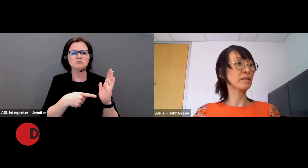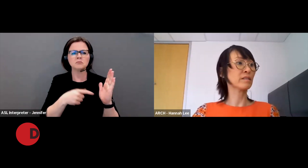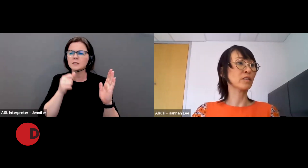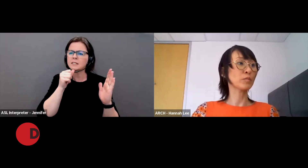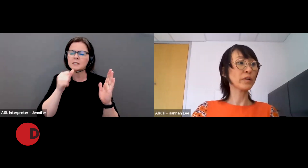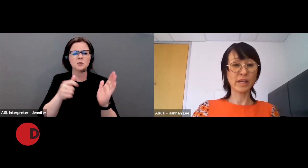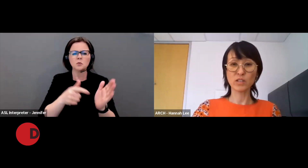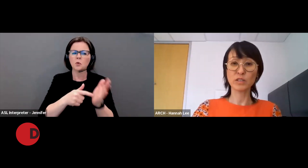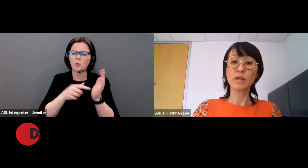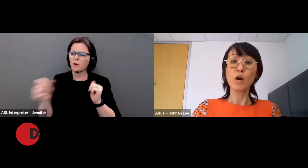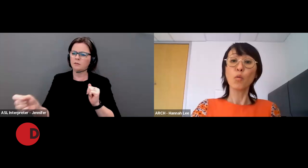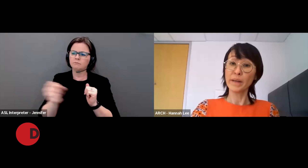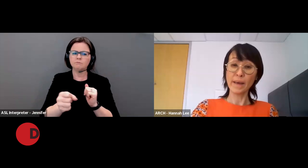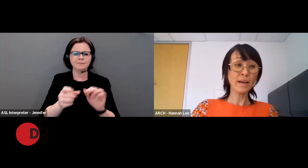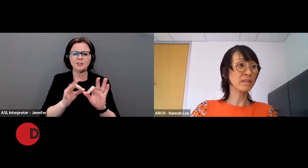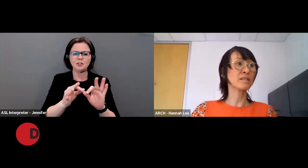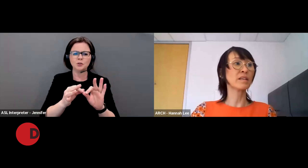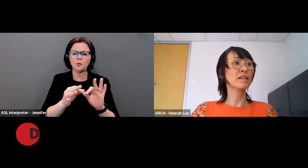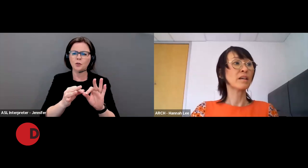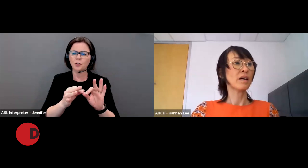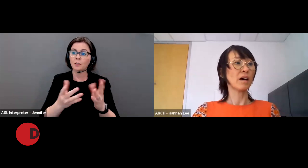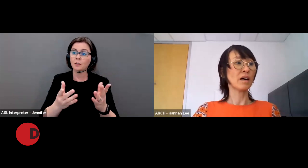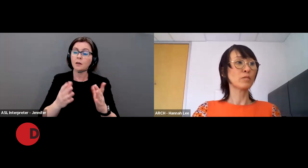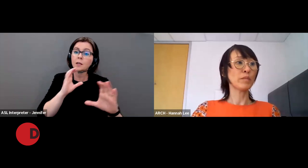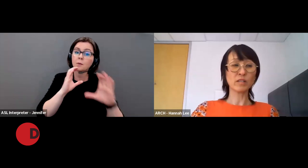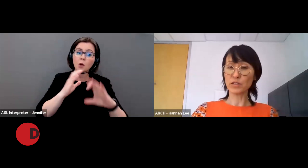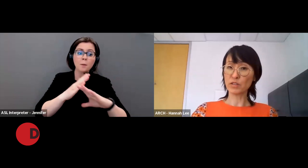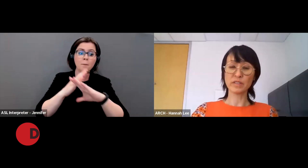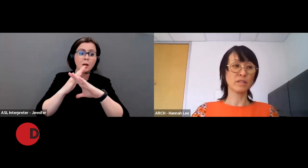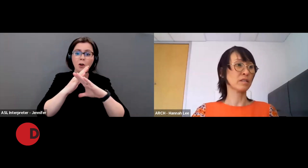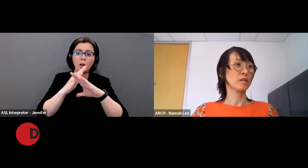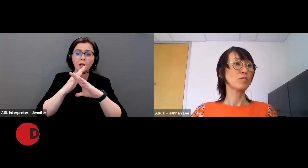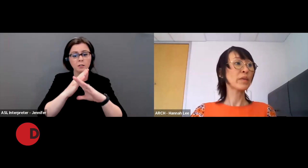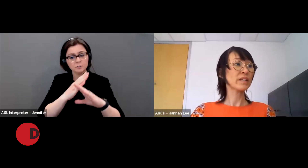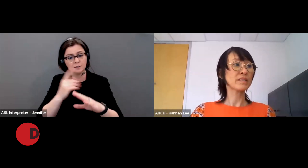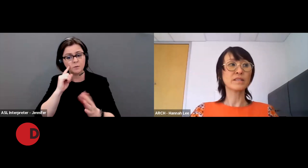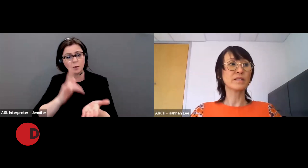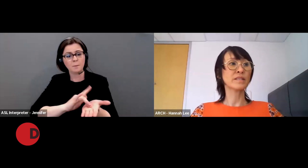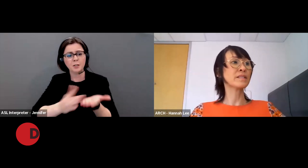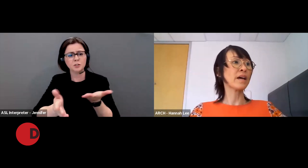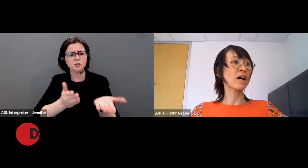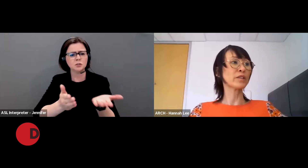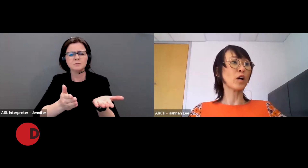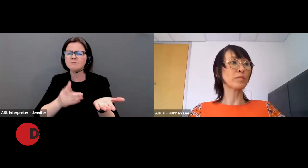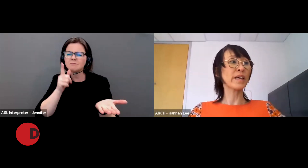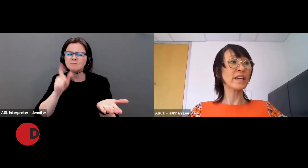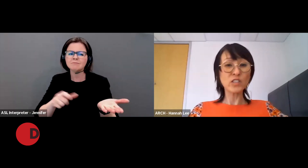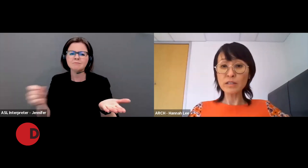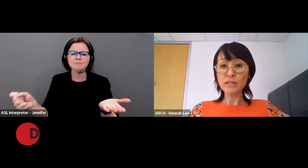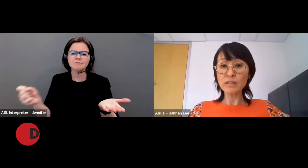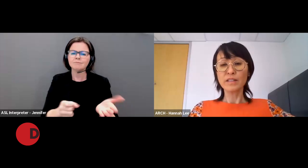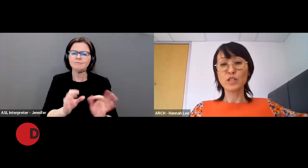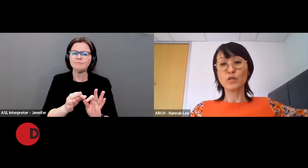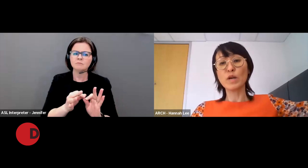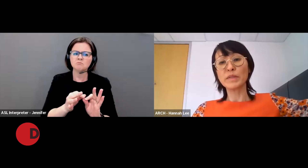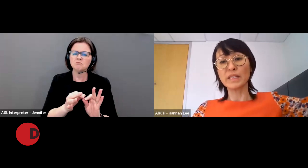same because both are entitled to receive medical benefits free of charge. The government argued that deaf people had equal benefit of the law as hearing people. Therefore, the law did not violate the Charter.